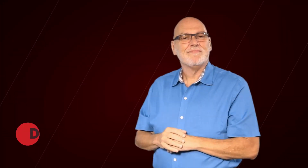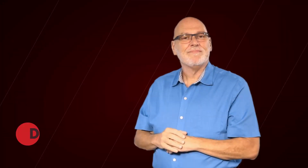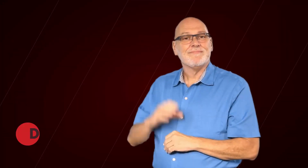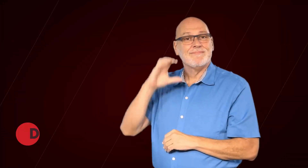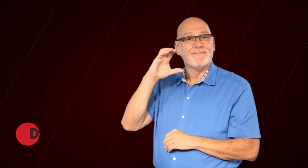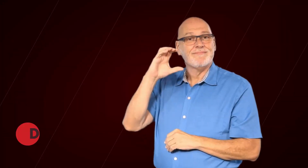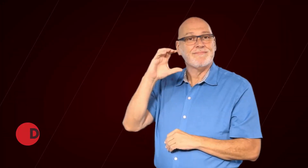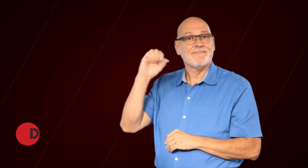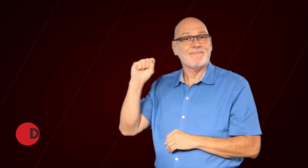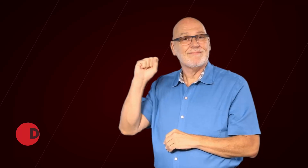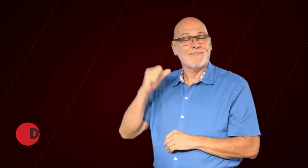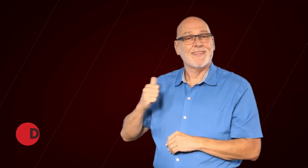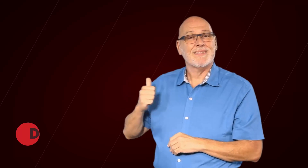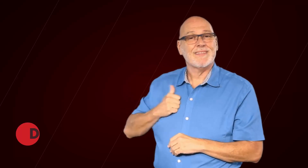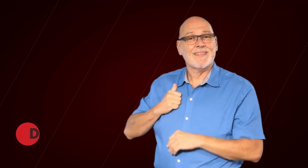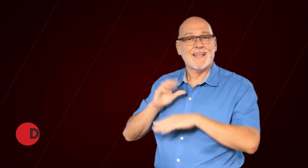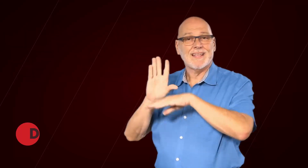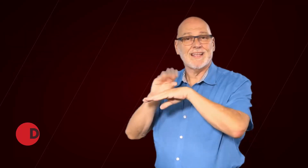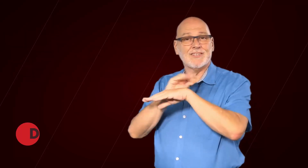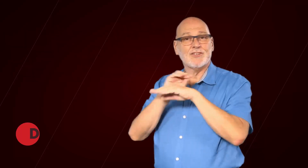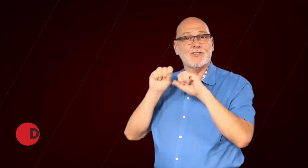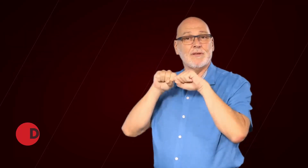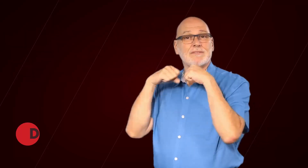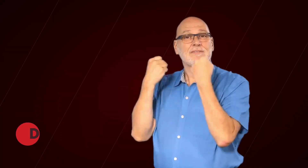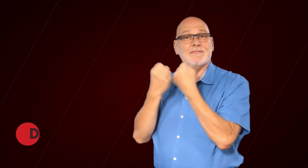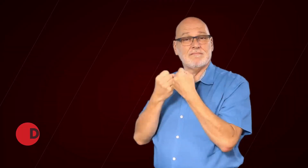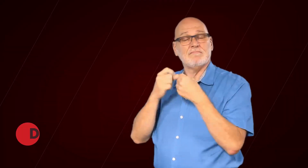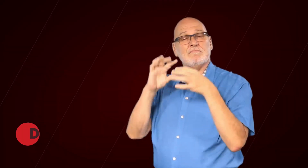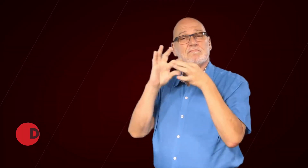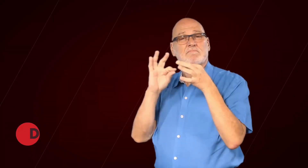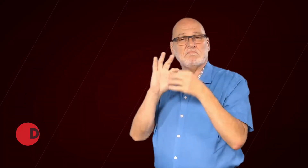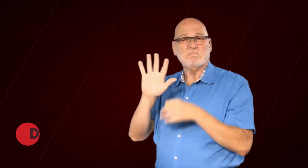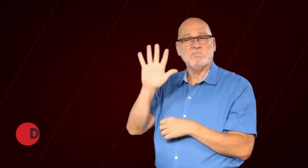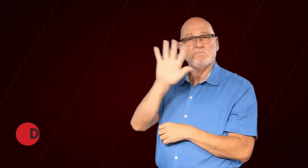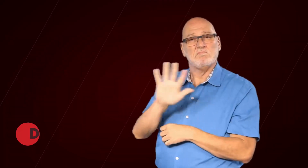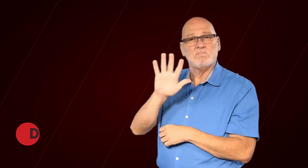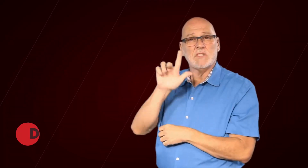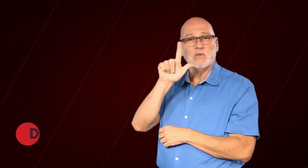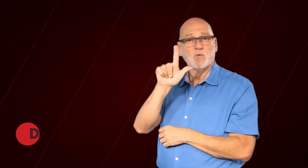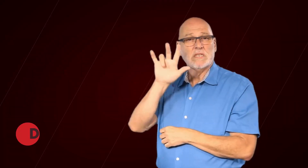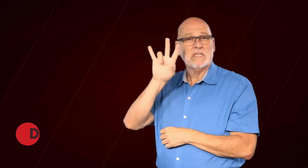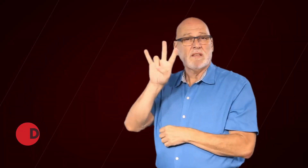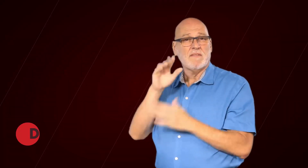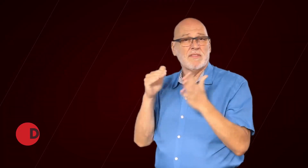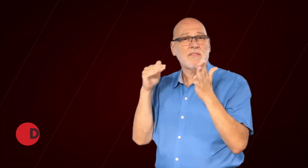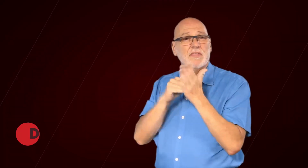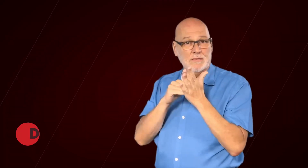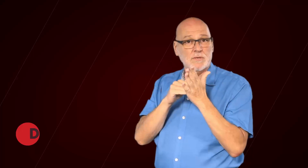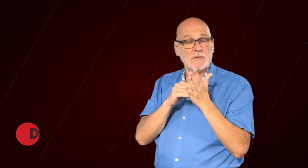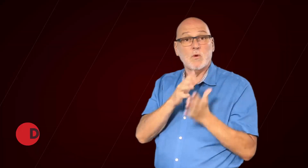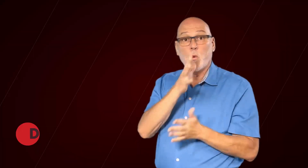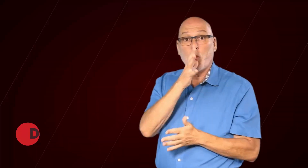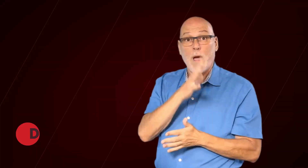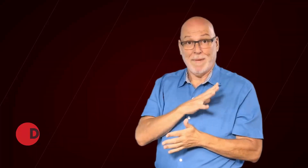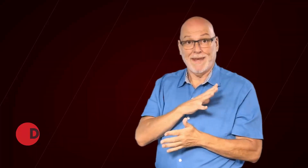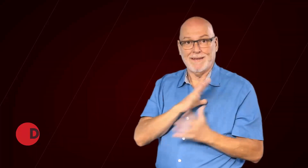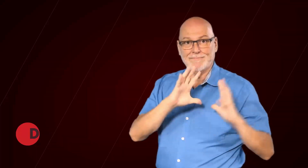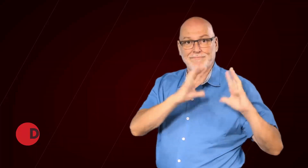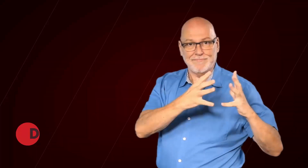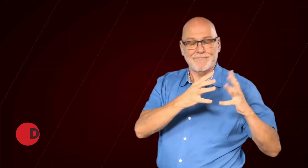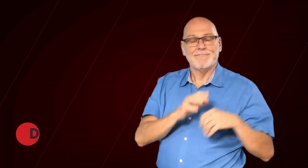The Canadian Cancer Society estimates 27,000 women and